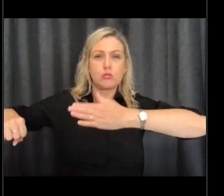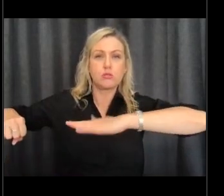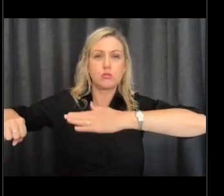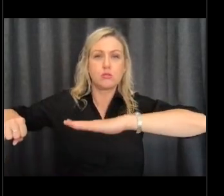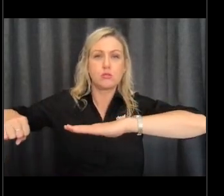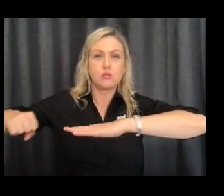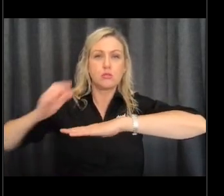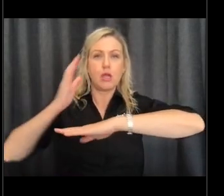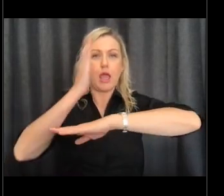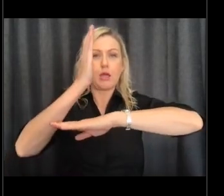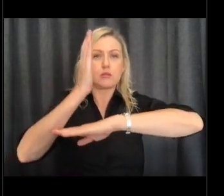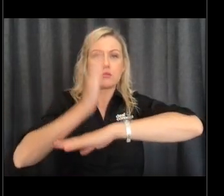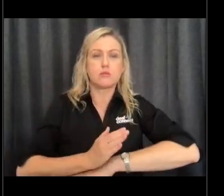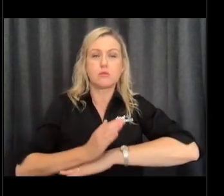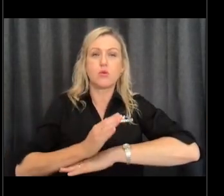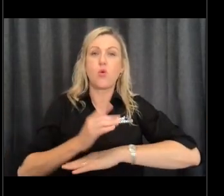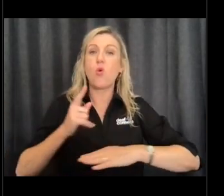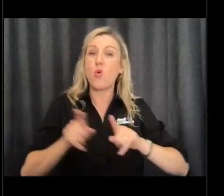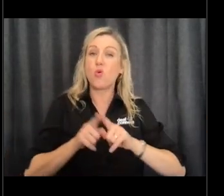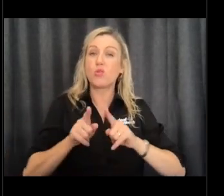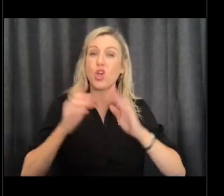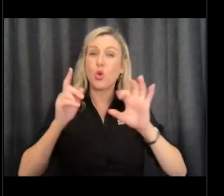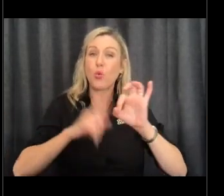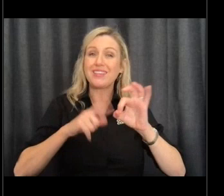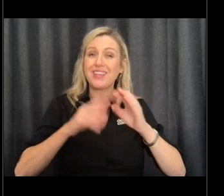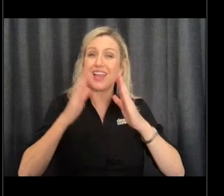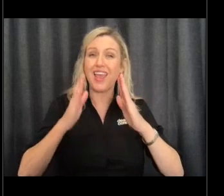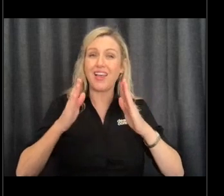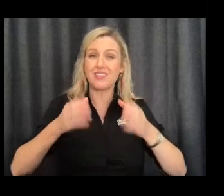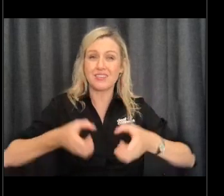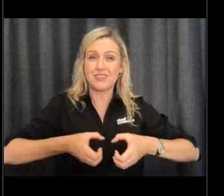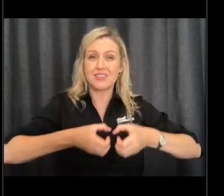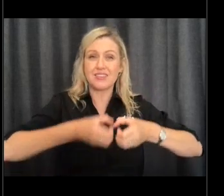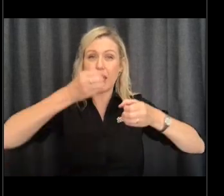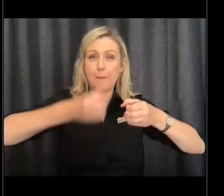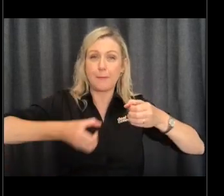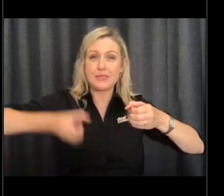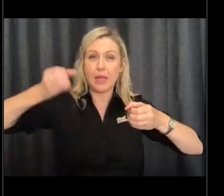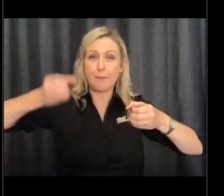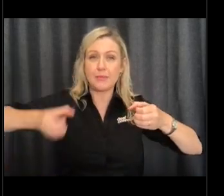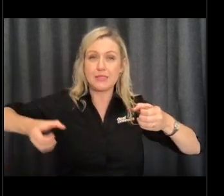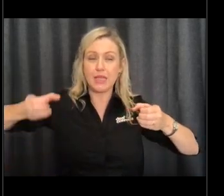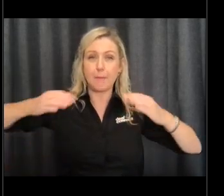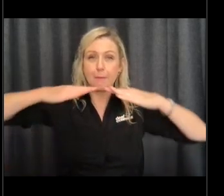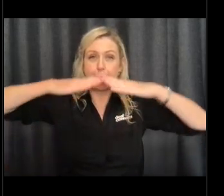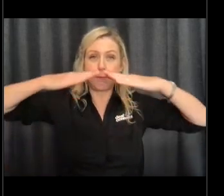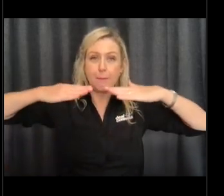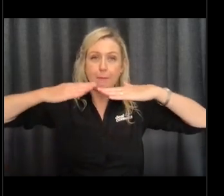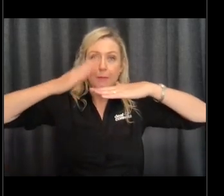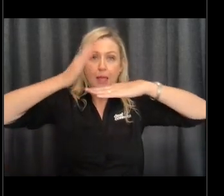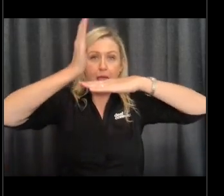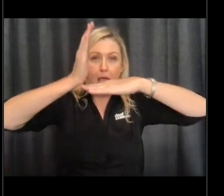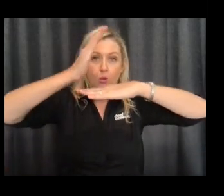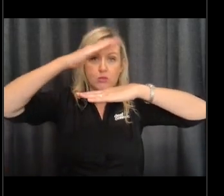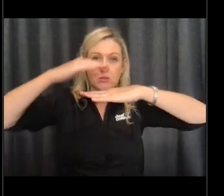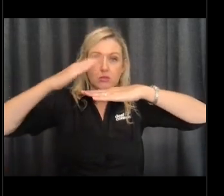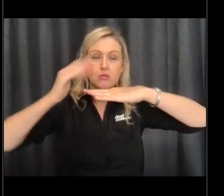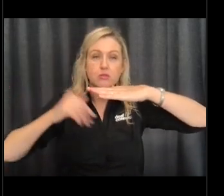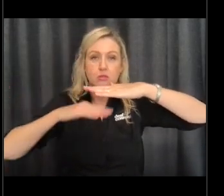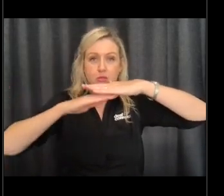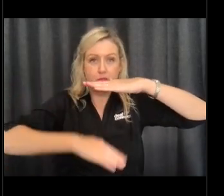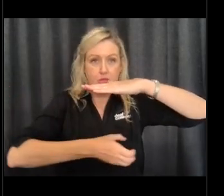There's a lot of houses on stumps and maintaining those stumps can be very important too and